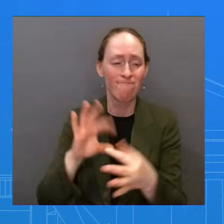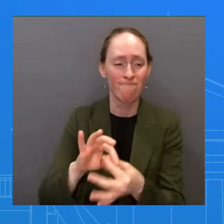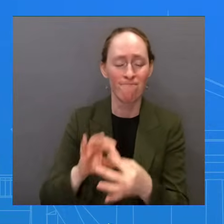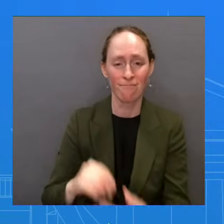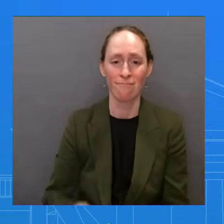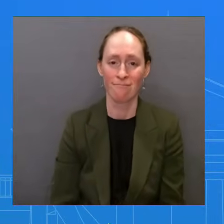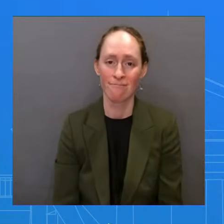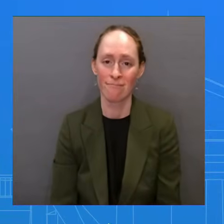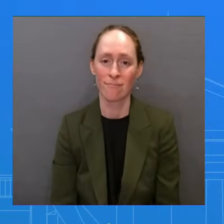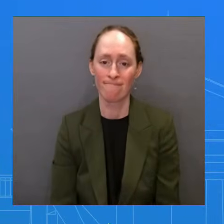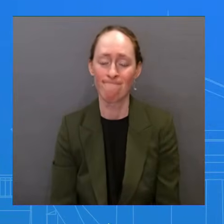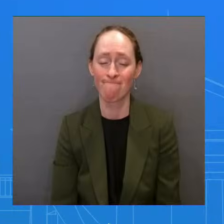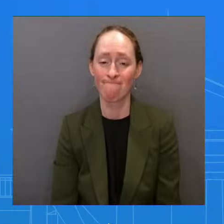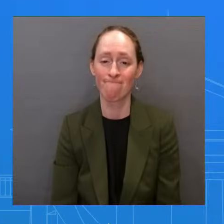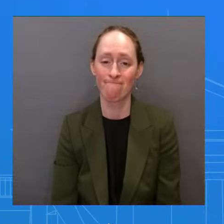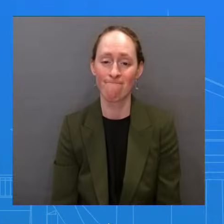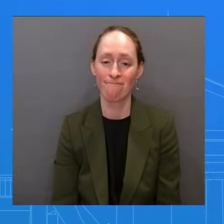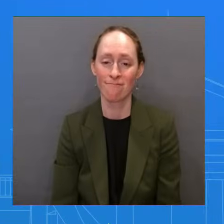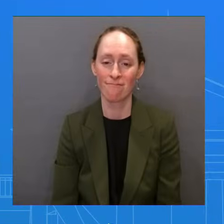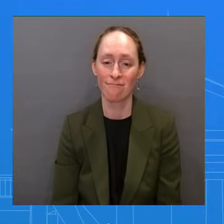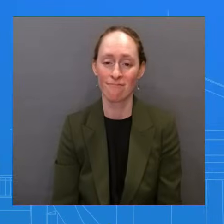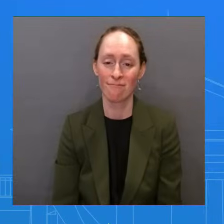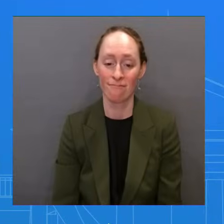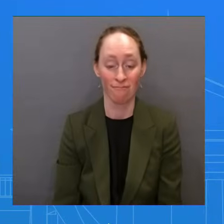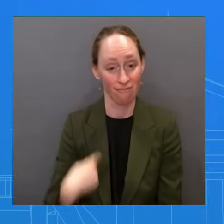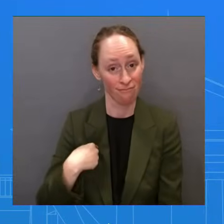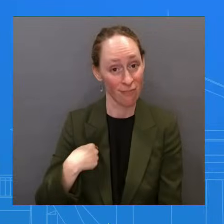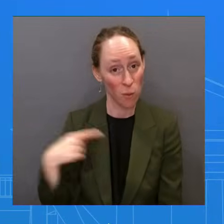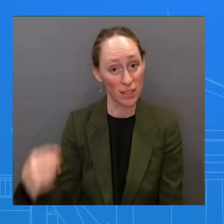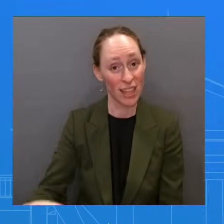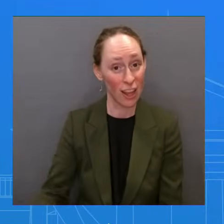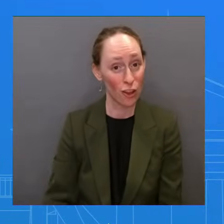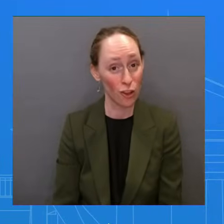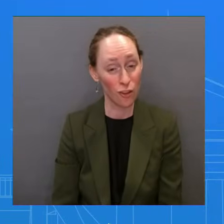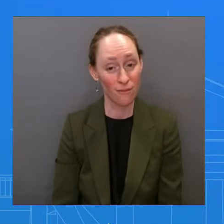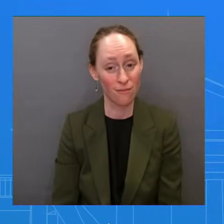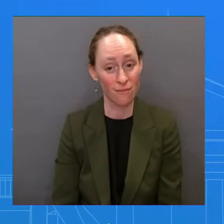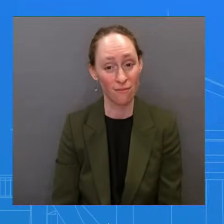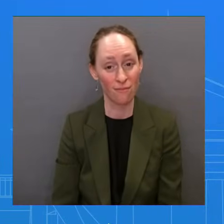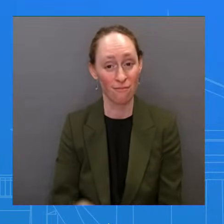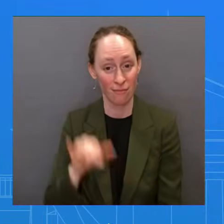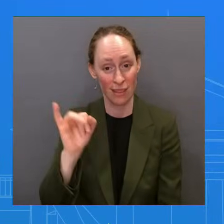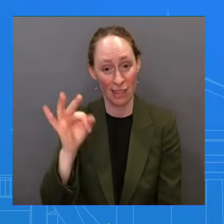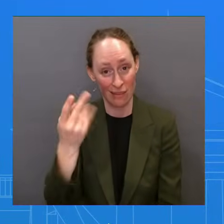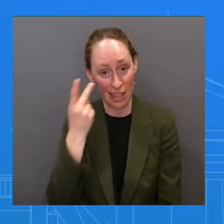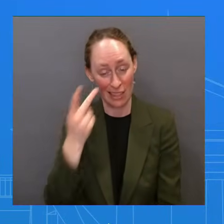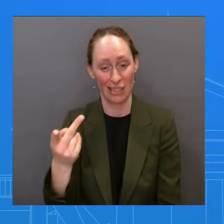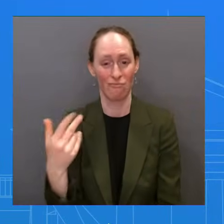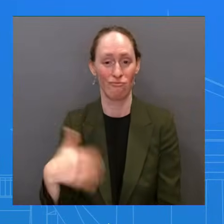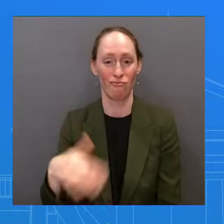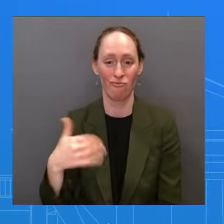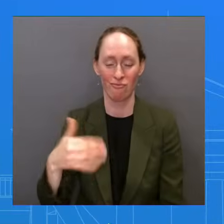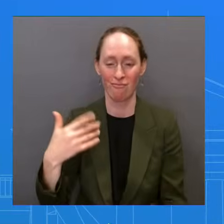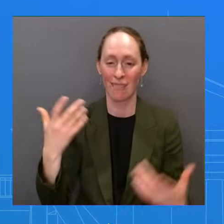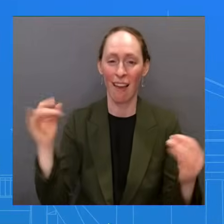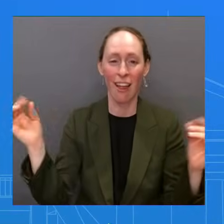And it -- if you guys watched, there was a lot of back-and-forth. There was a lot of excitement for the President. And I will leave it there.